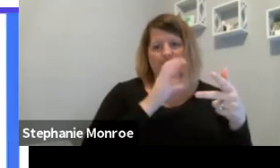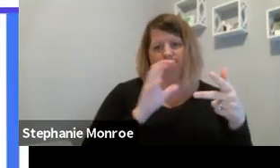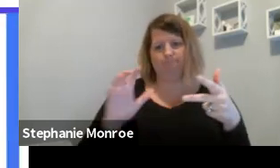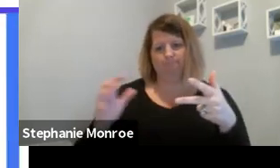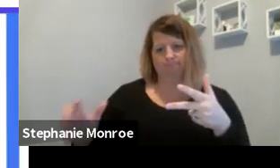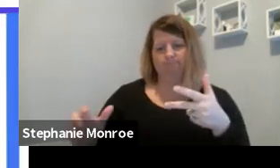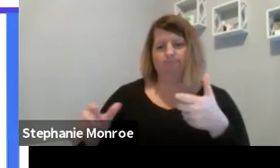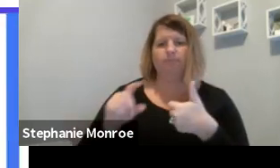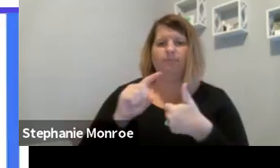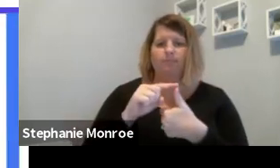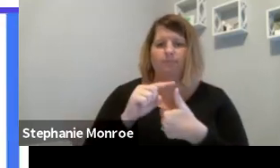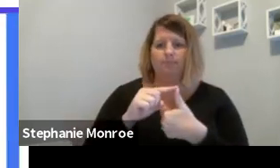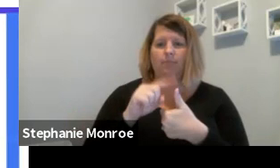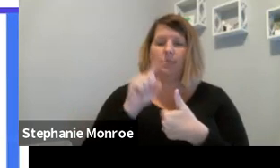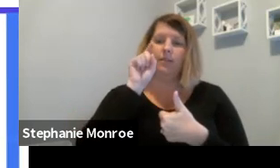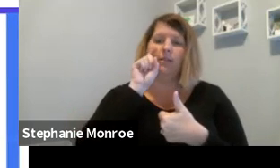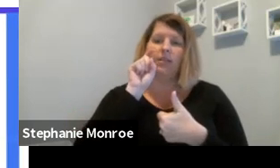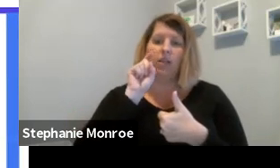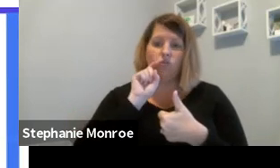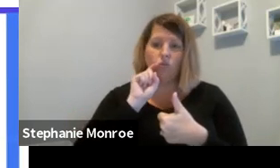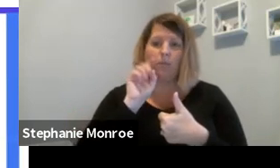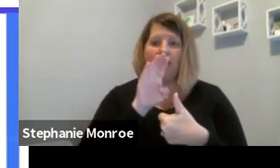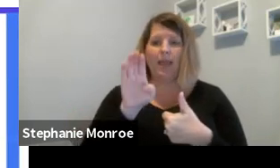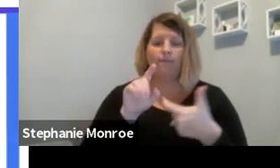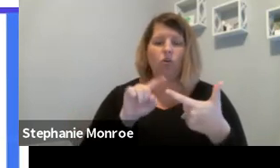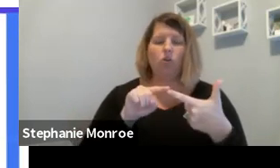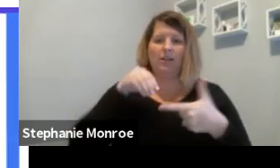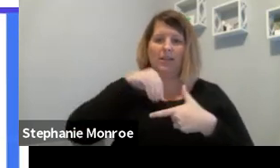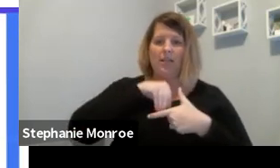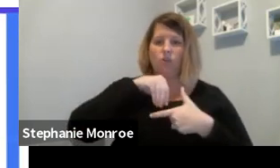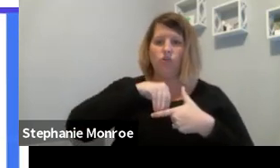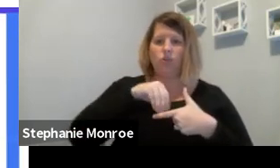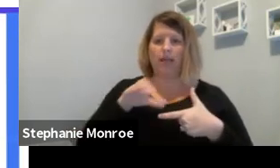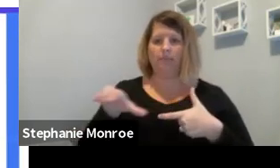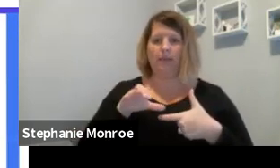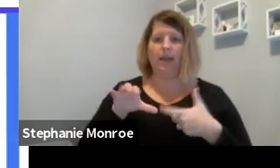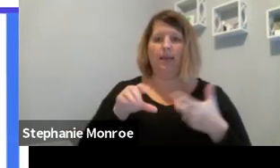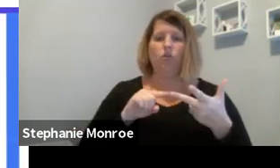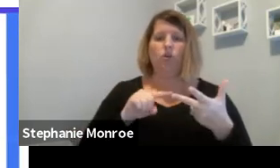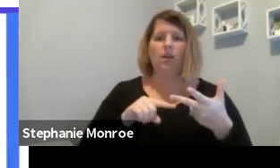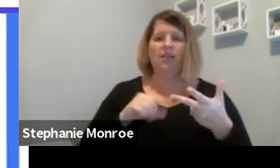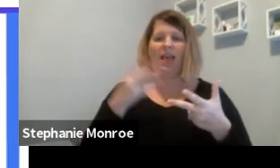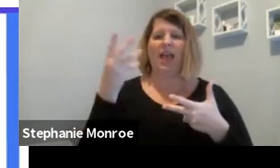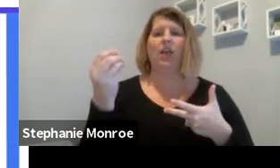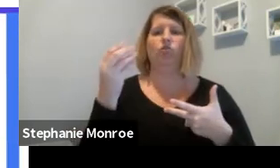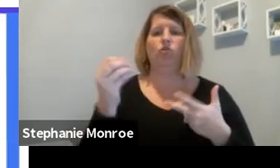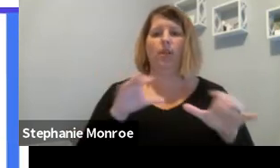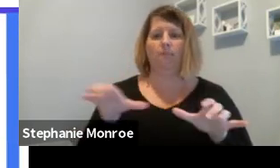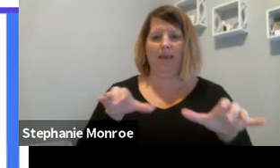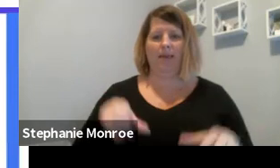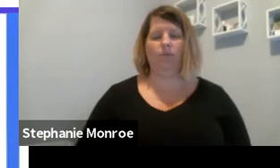and that is the sexualized behavior, the internalized behavior, and the externalized behavior.